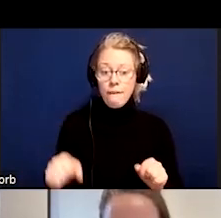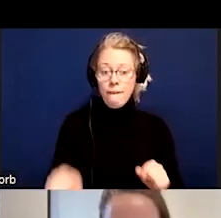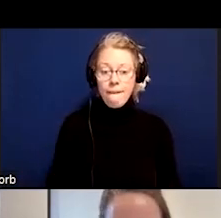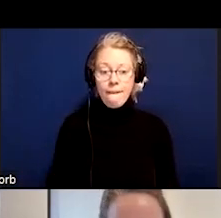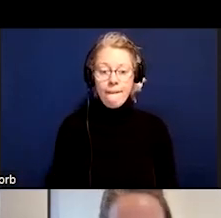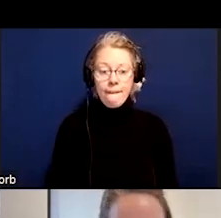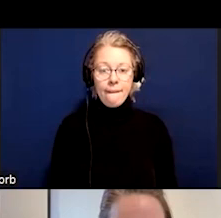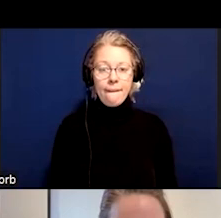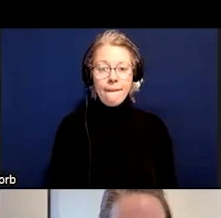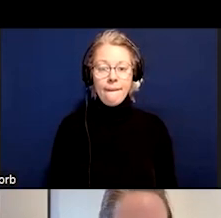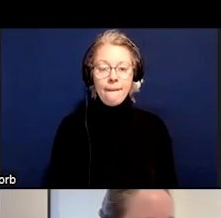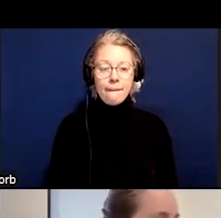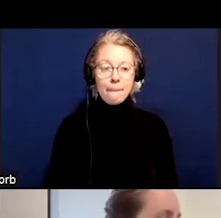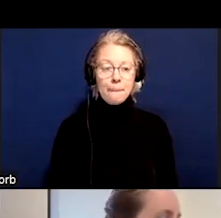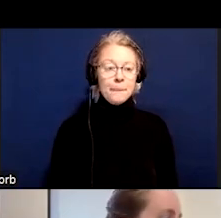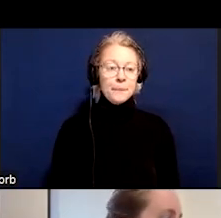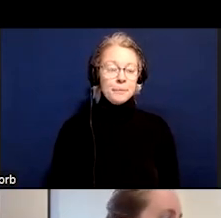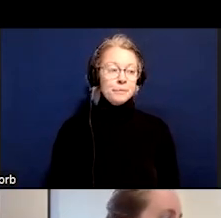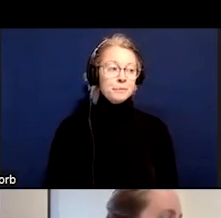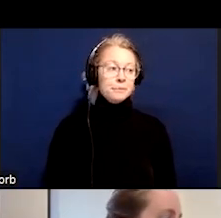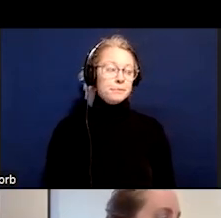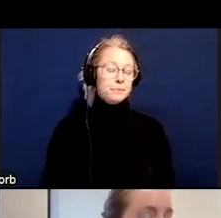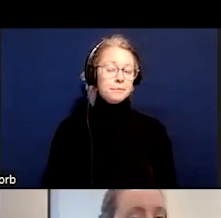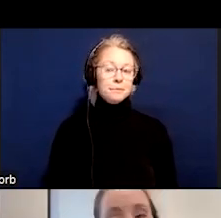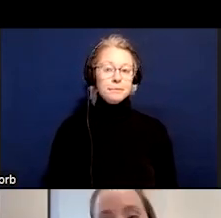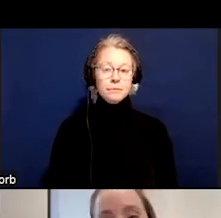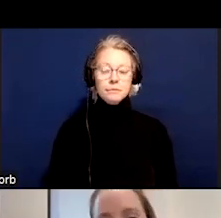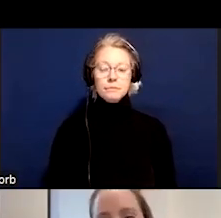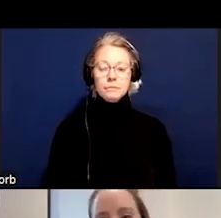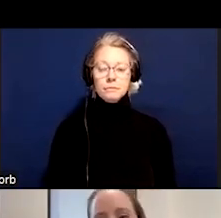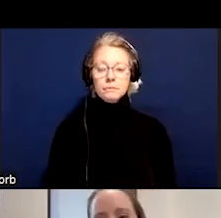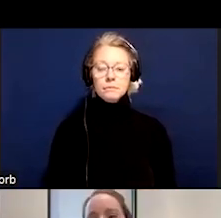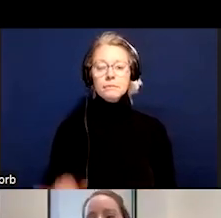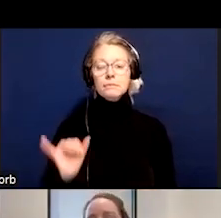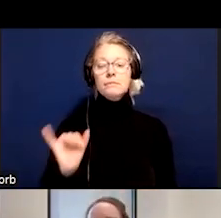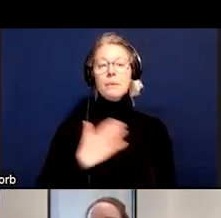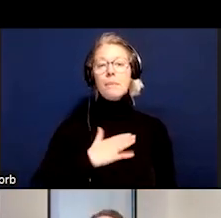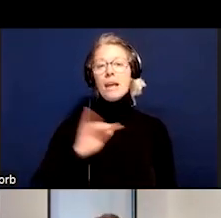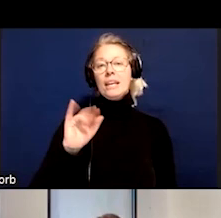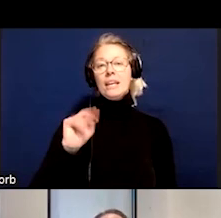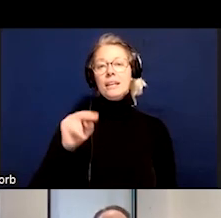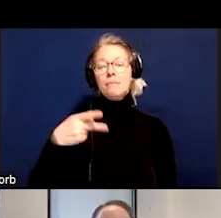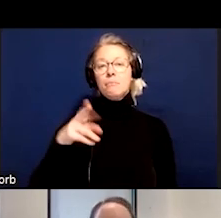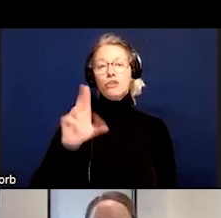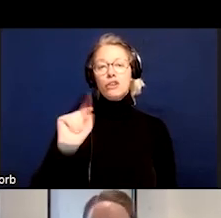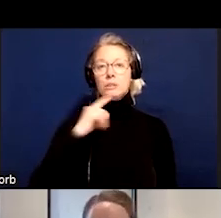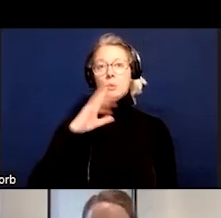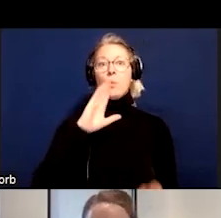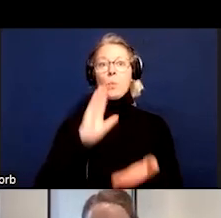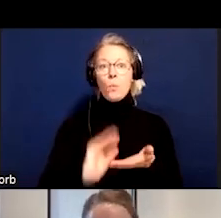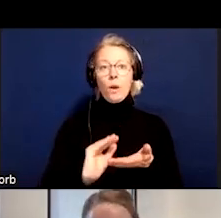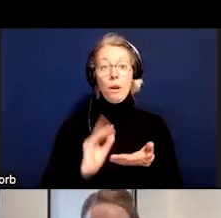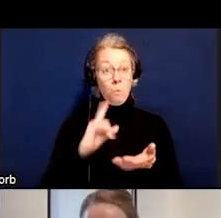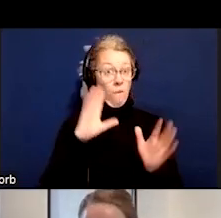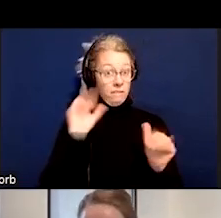Melissa Tuplin: My input volume was quite low, so that should fix the problem for those